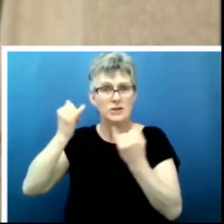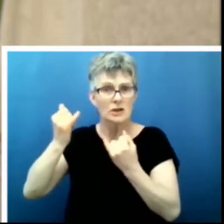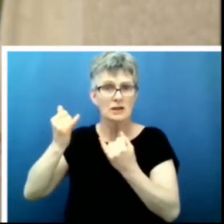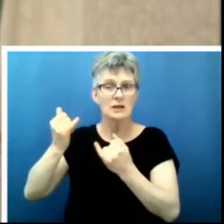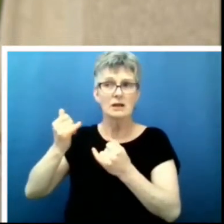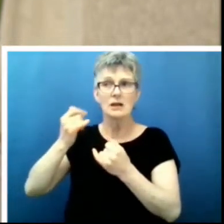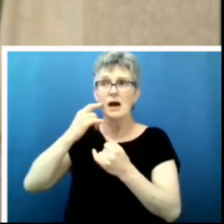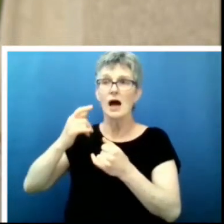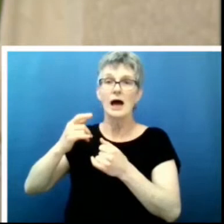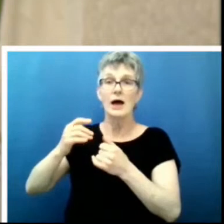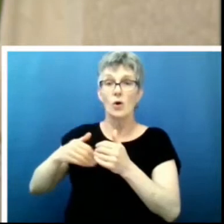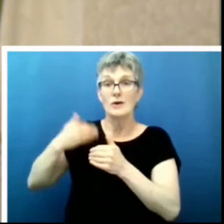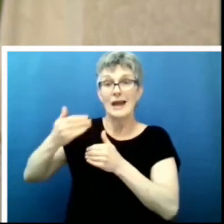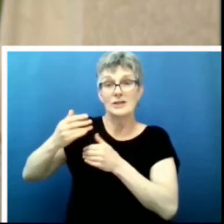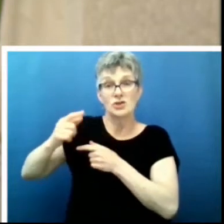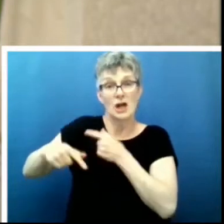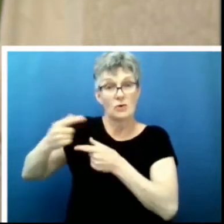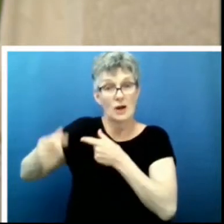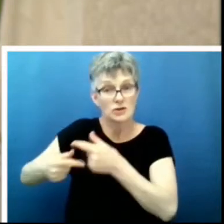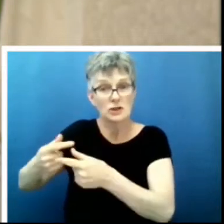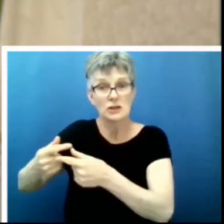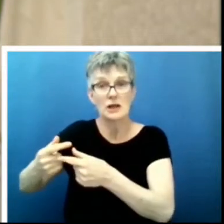Transforming our communities locally, one school at a time.